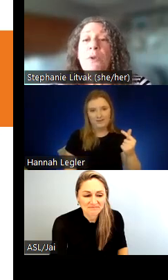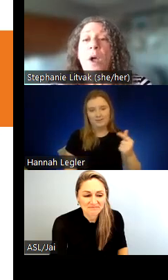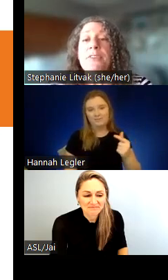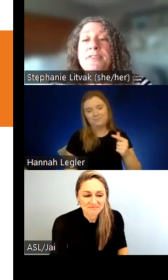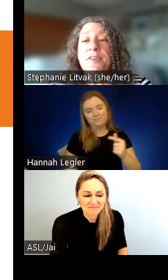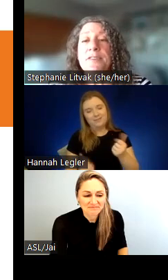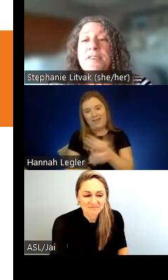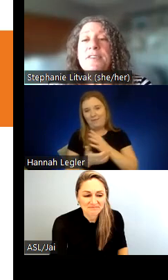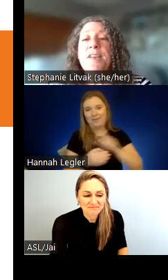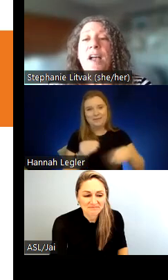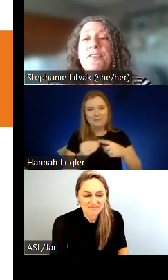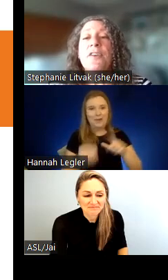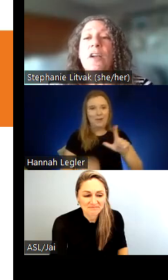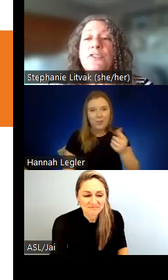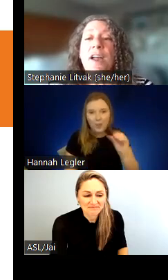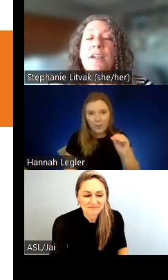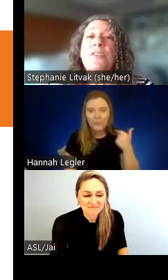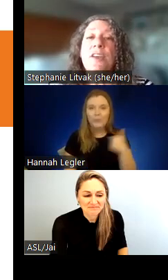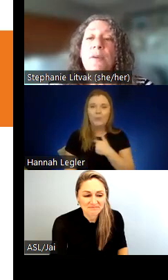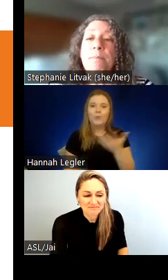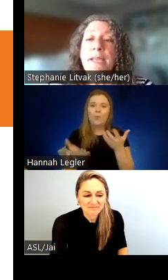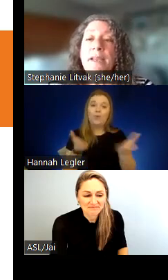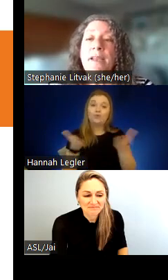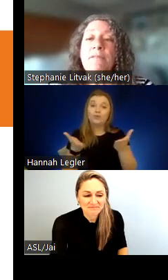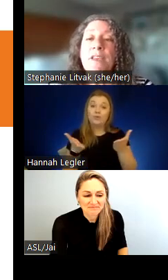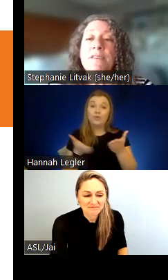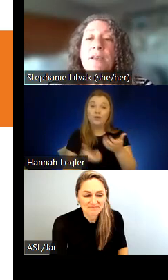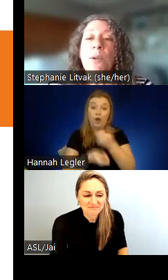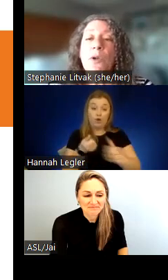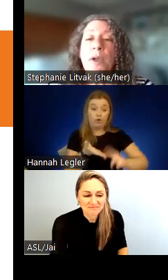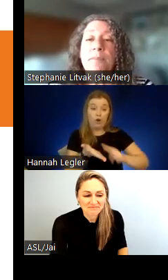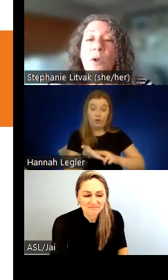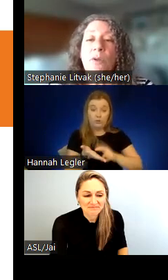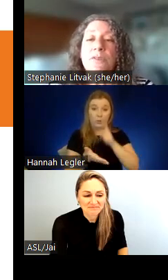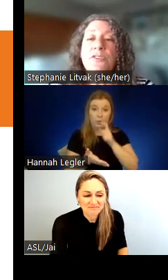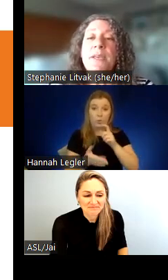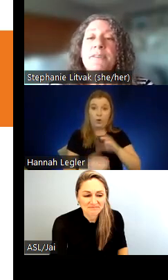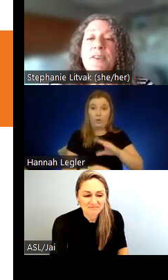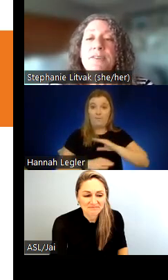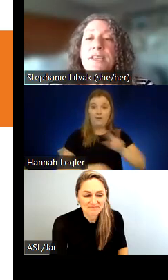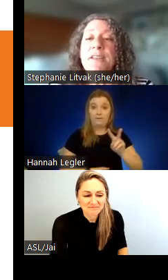We want the services under contract that are meeting VSA Program goals to be associated